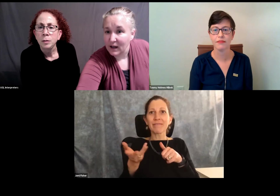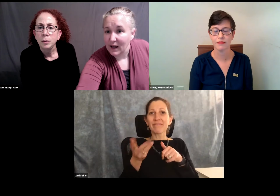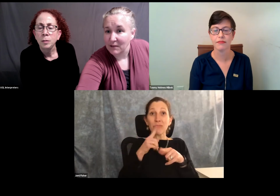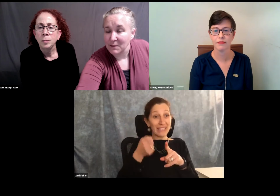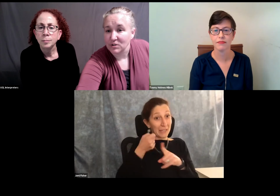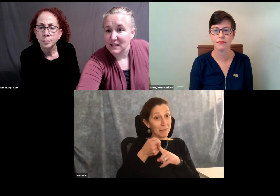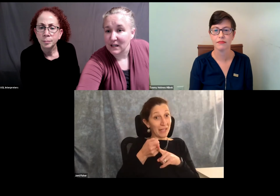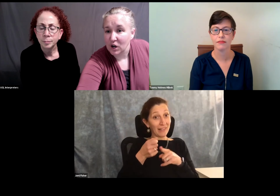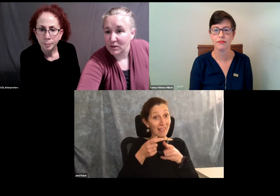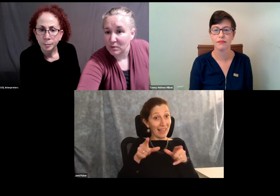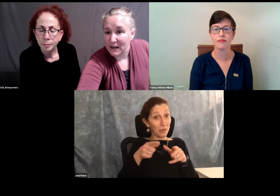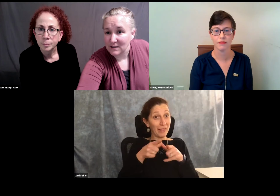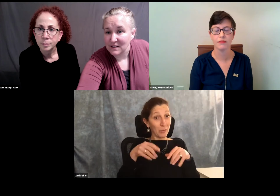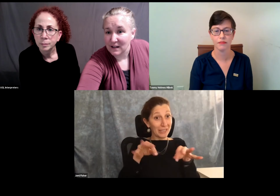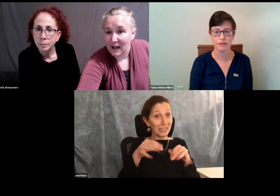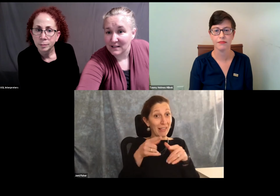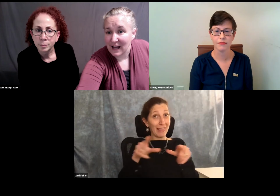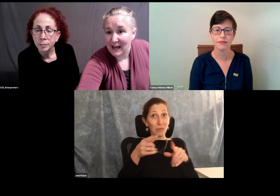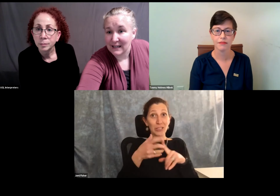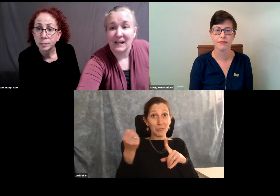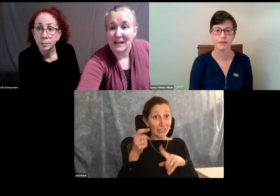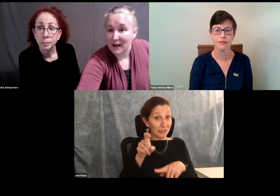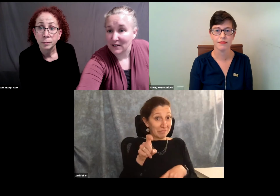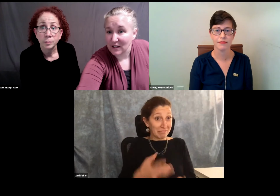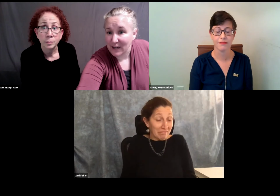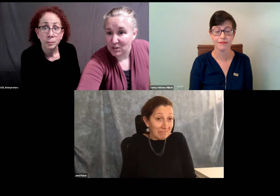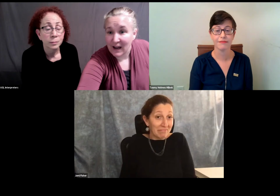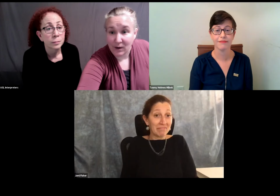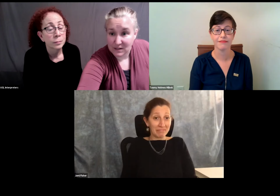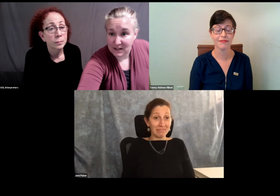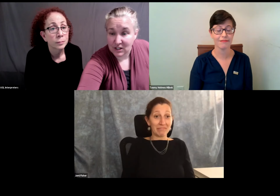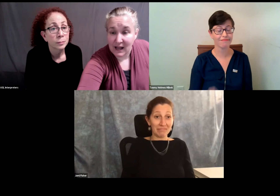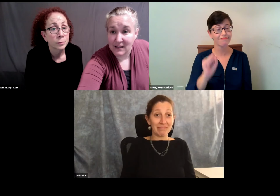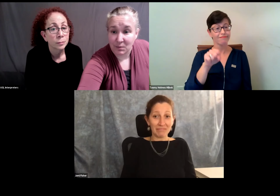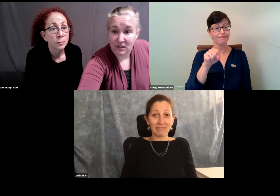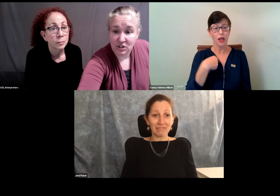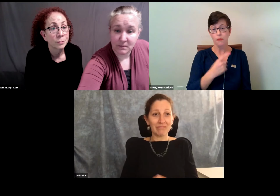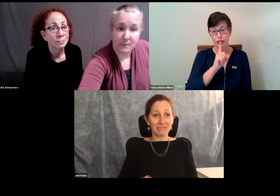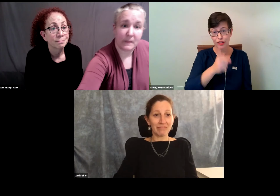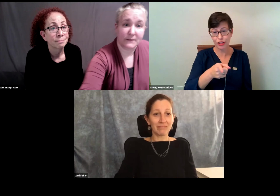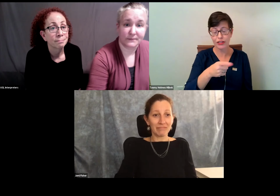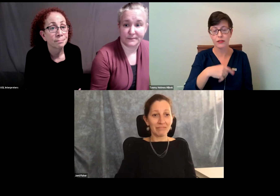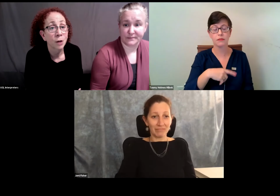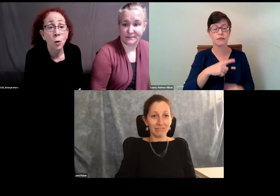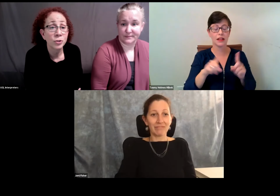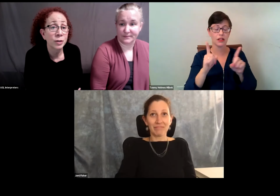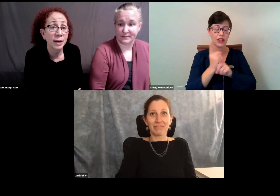and people are staying home with their parents has that had an impact on language acquisition and deprivation oh i'm sure it has.